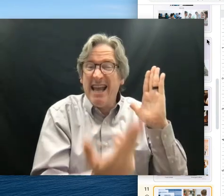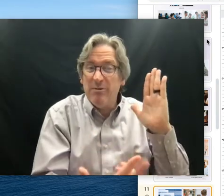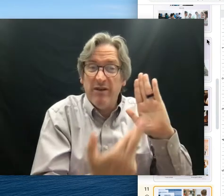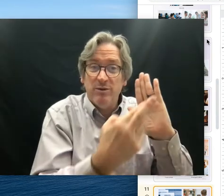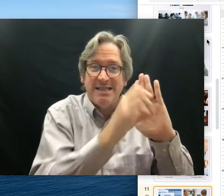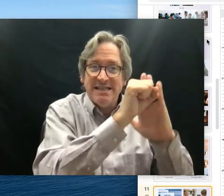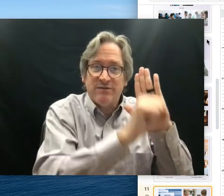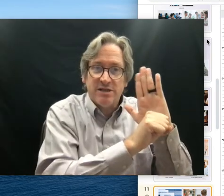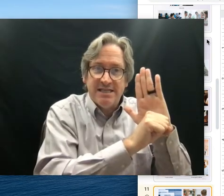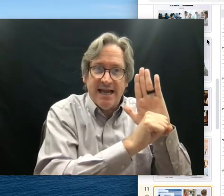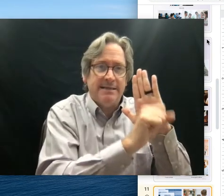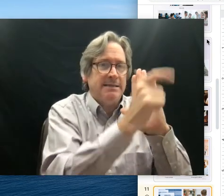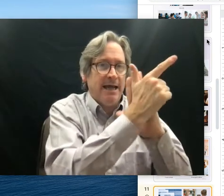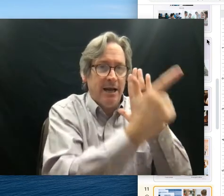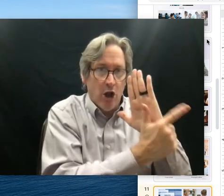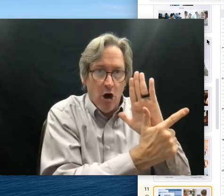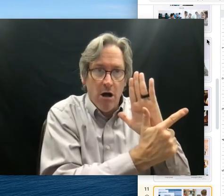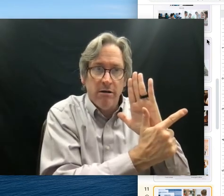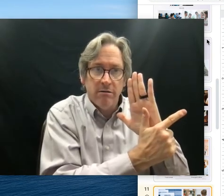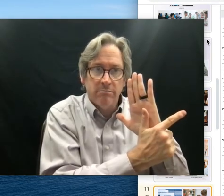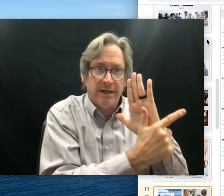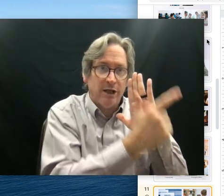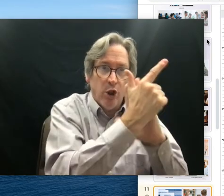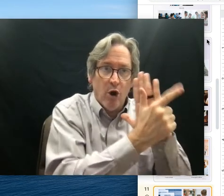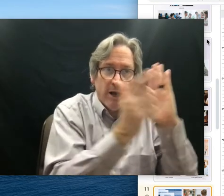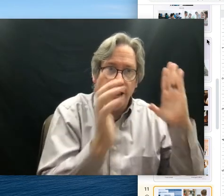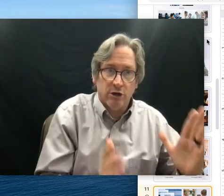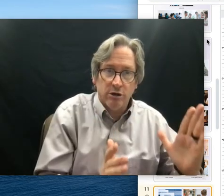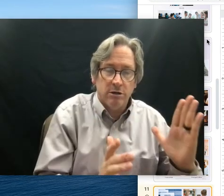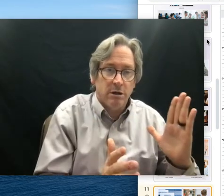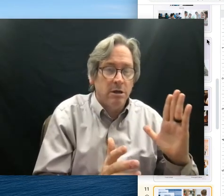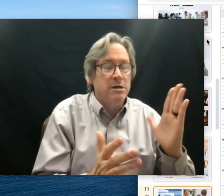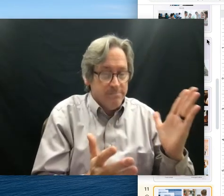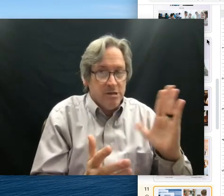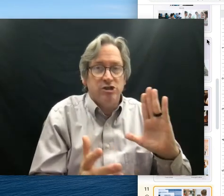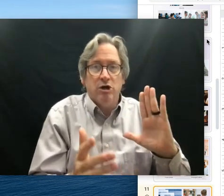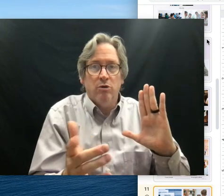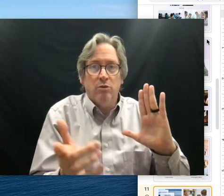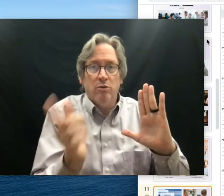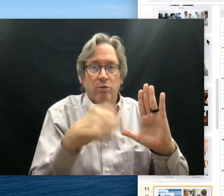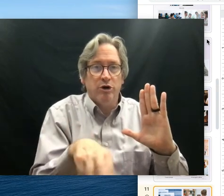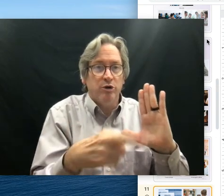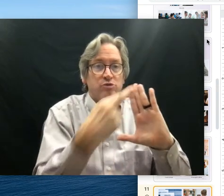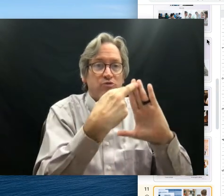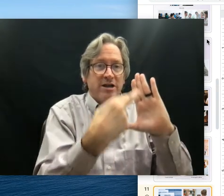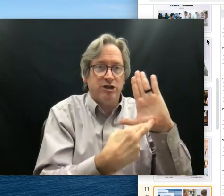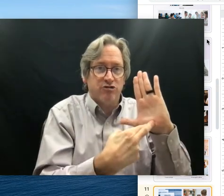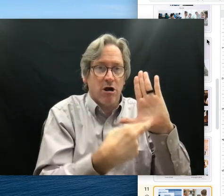we've used this for state and law like lawyer so we're going to use registrar